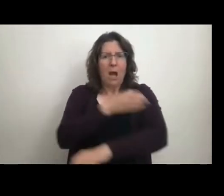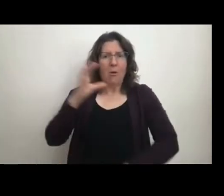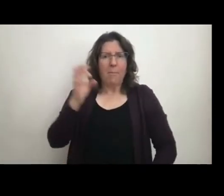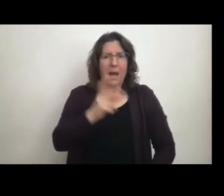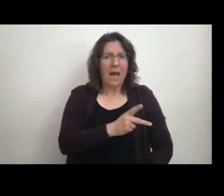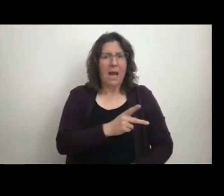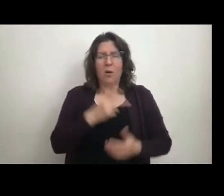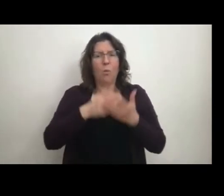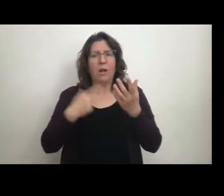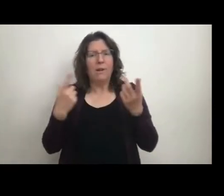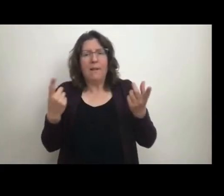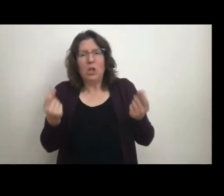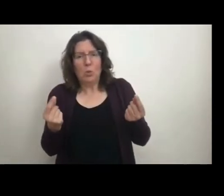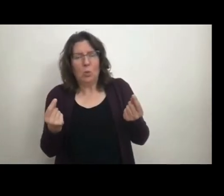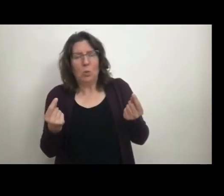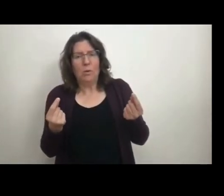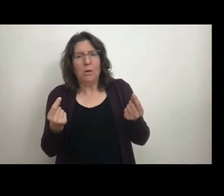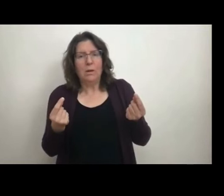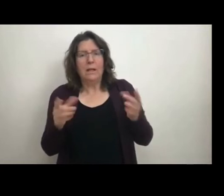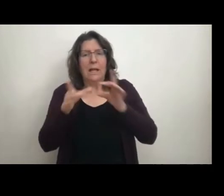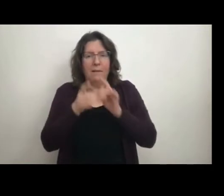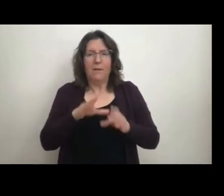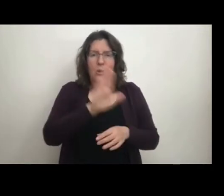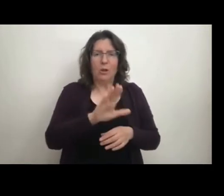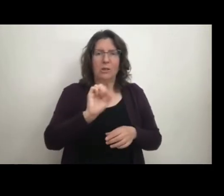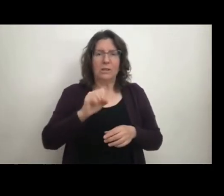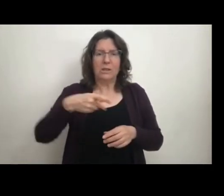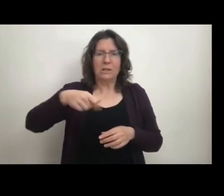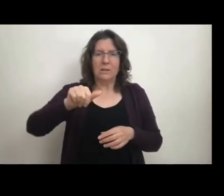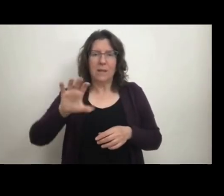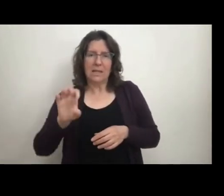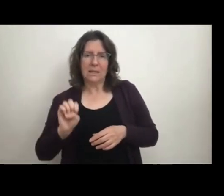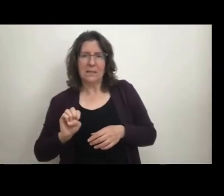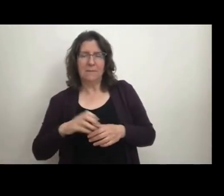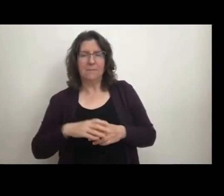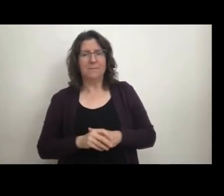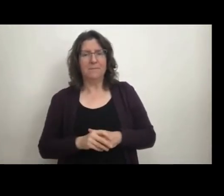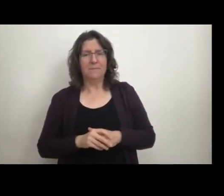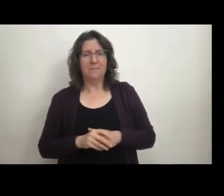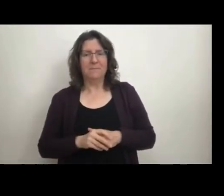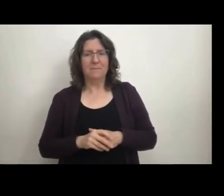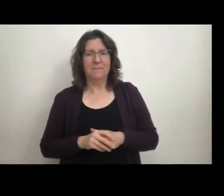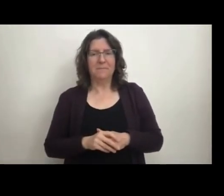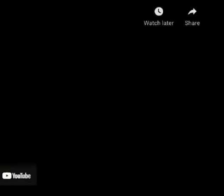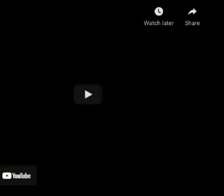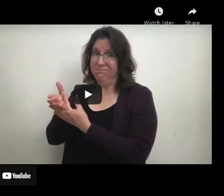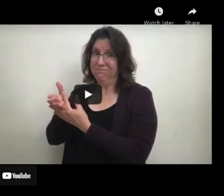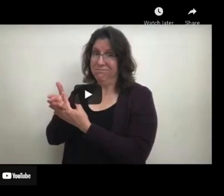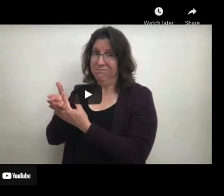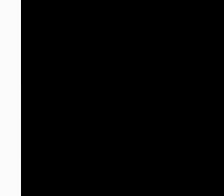How could deaf people reclaim their power? Particularly within the students' own space.